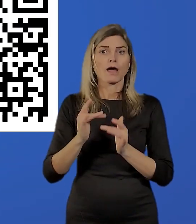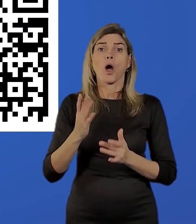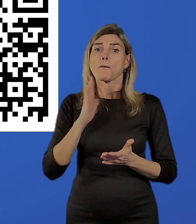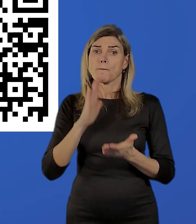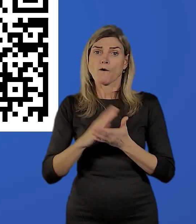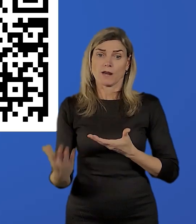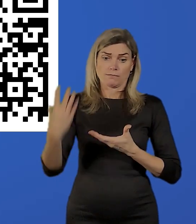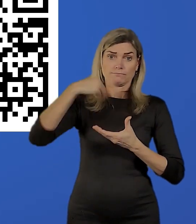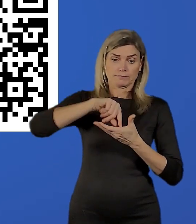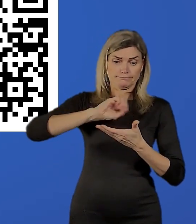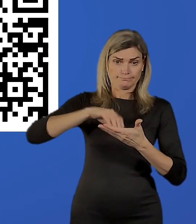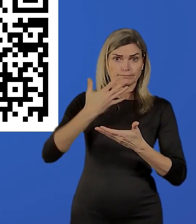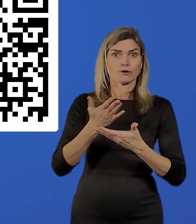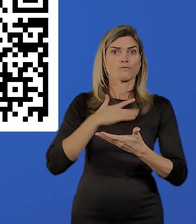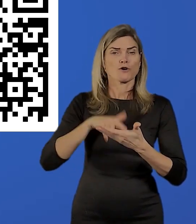I will also ask Mr. Dušta.